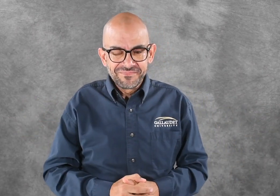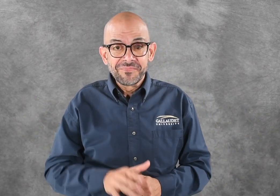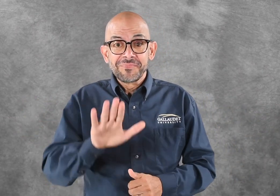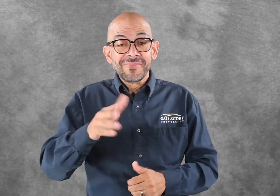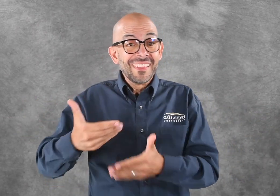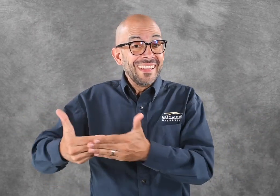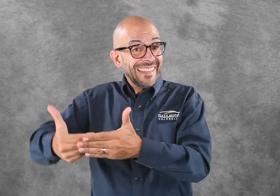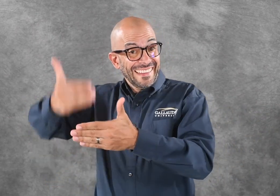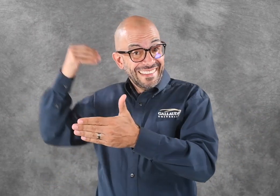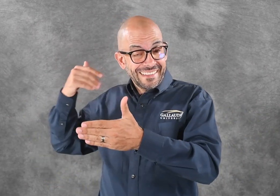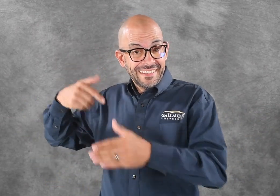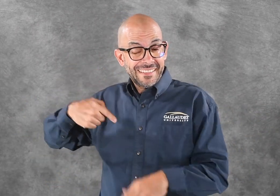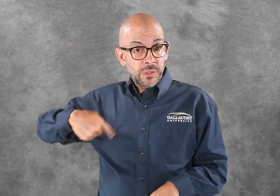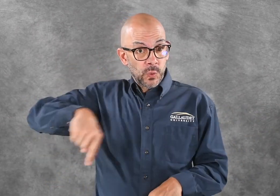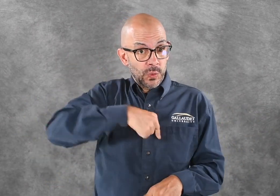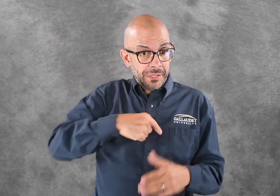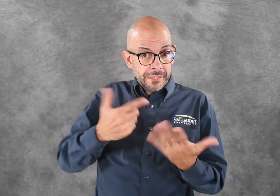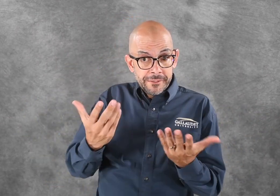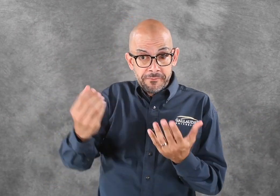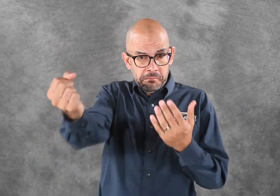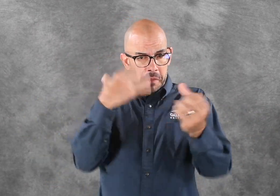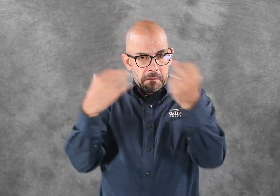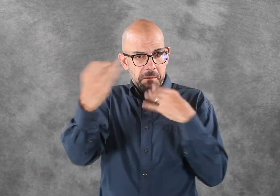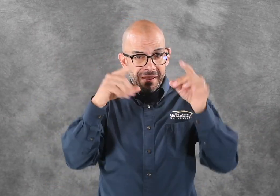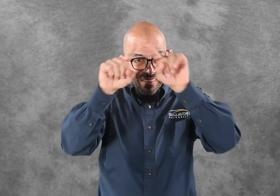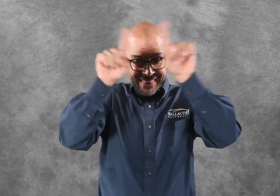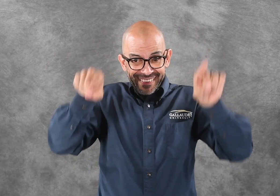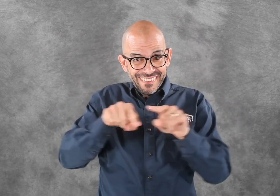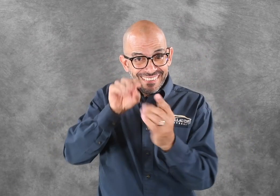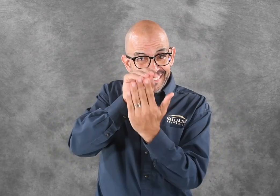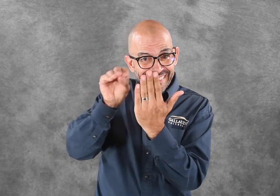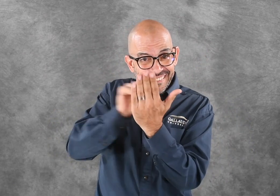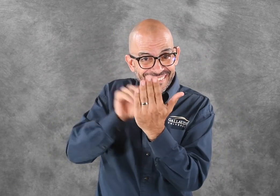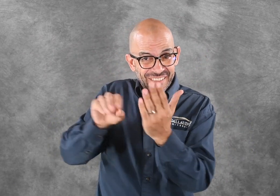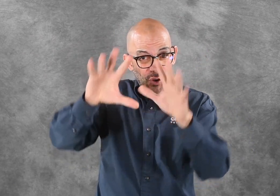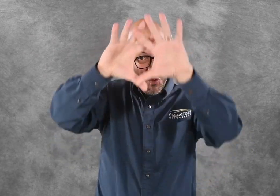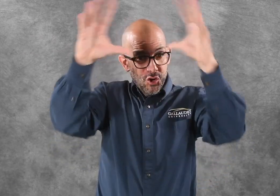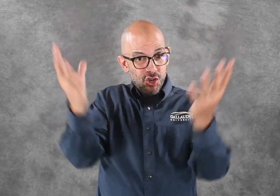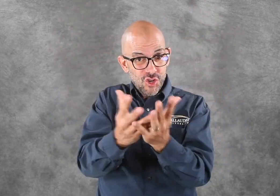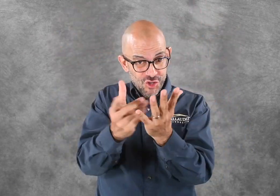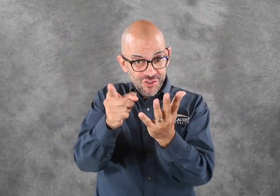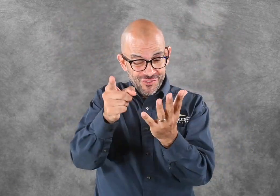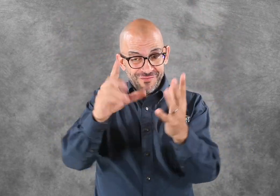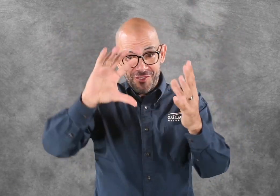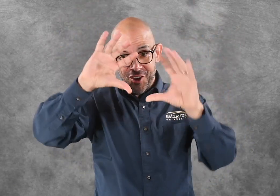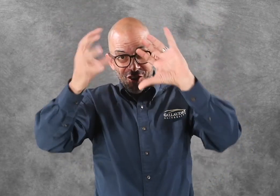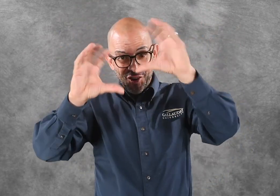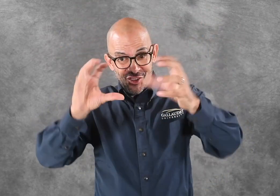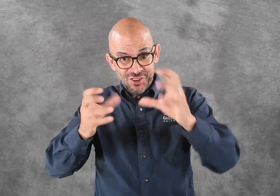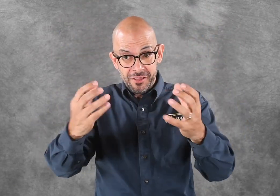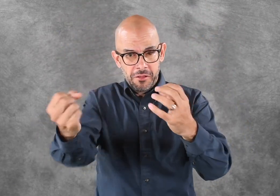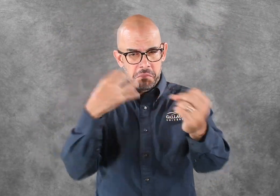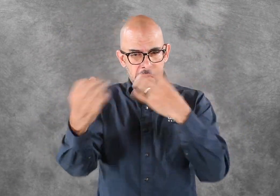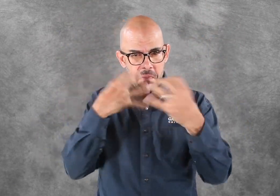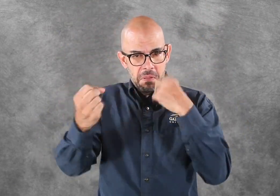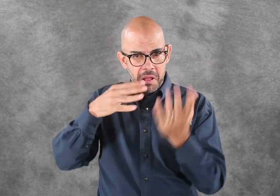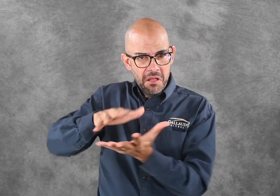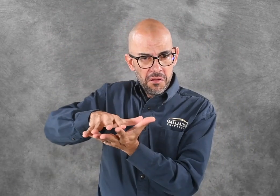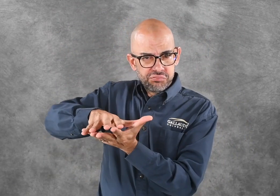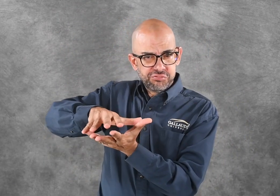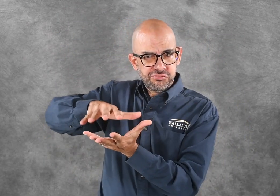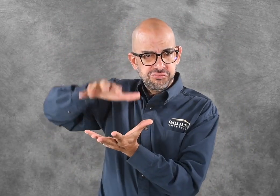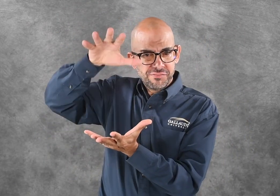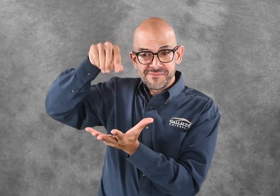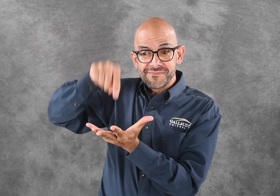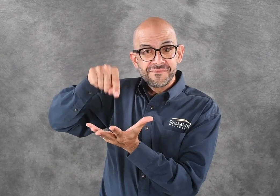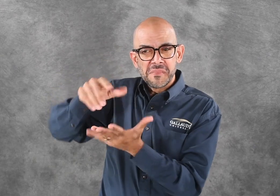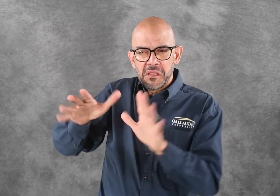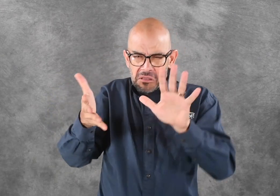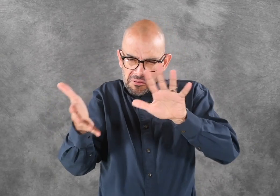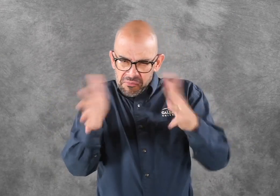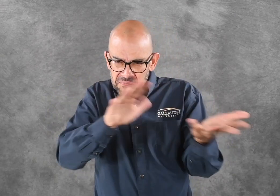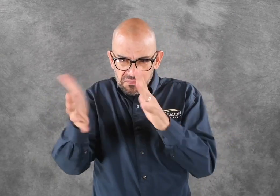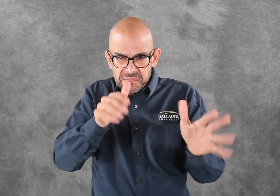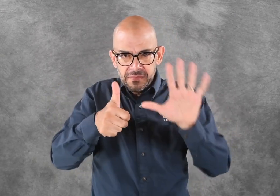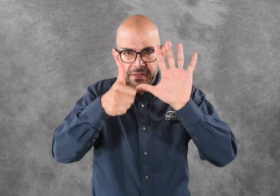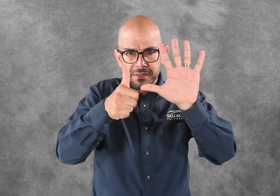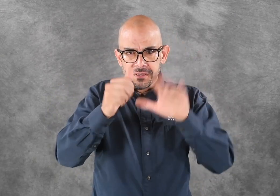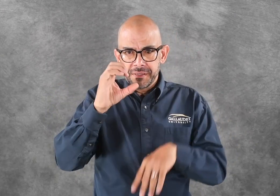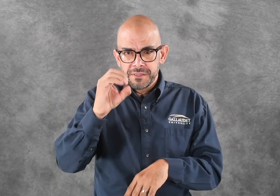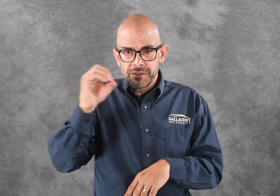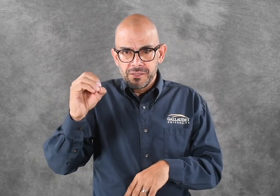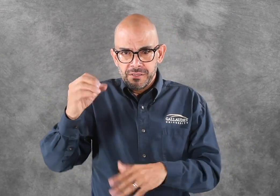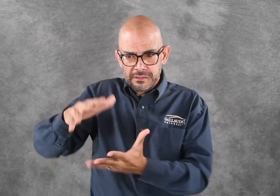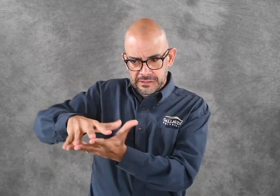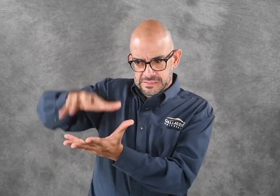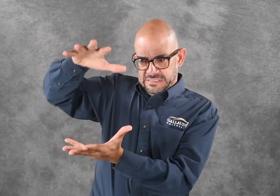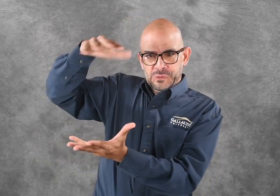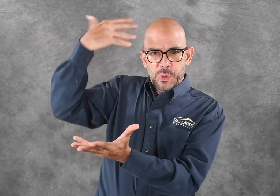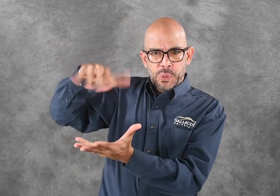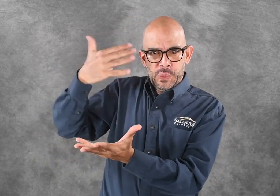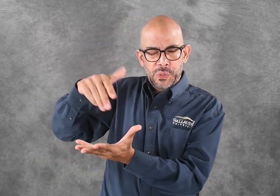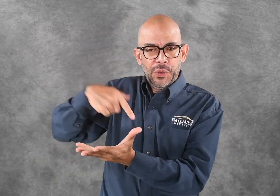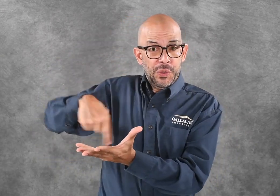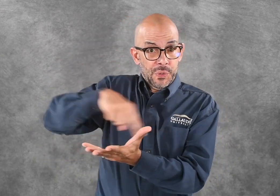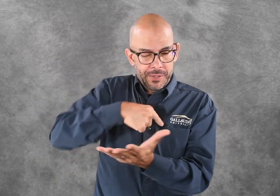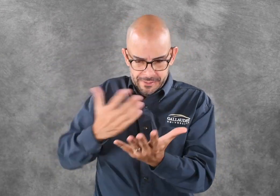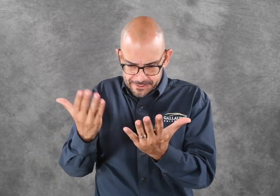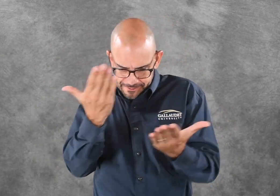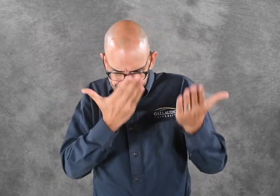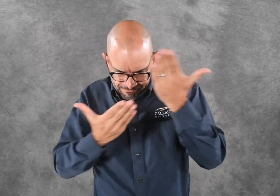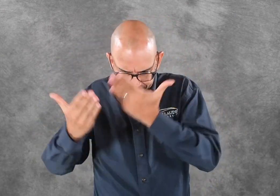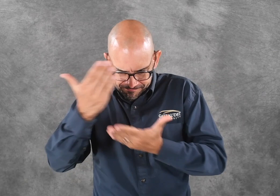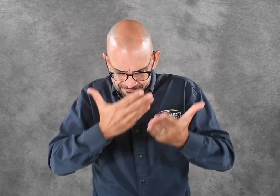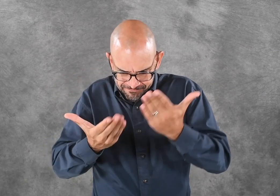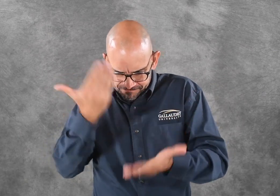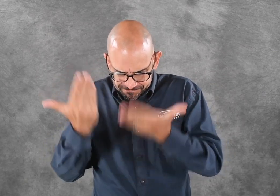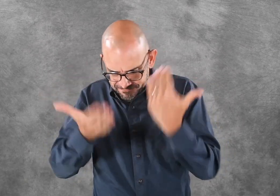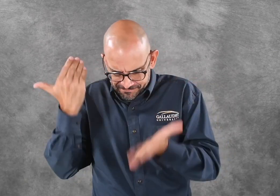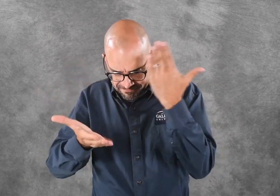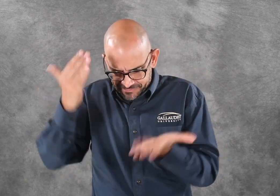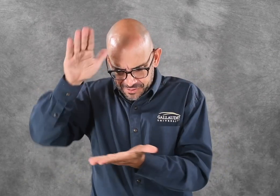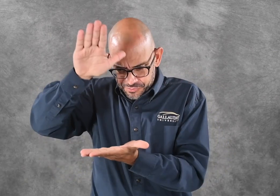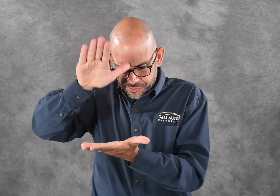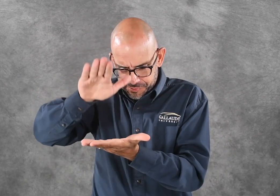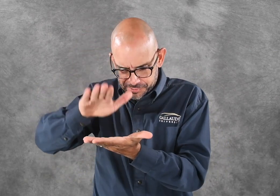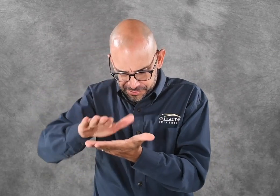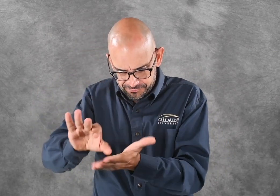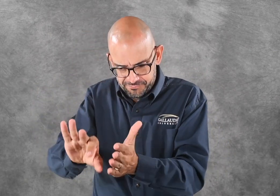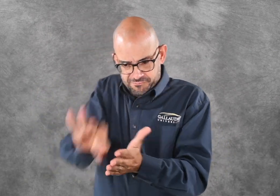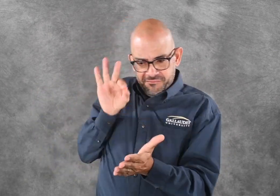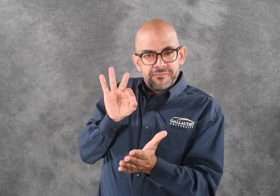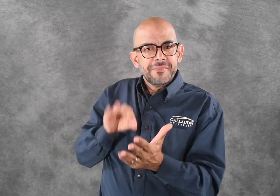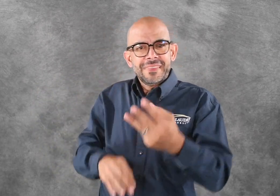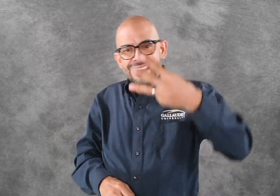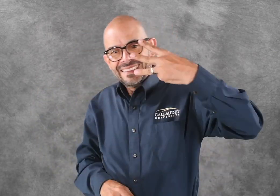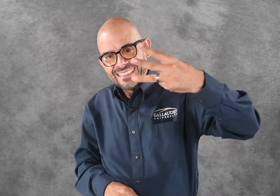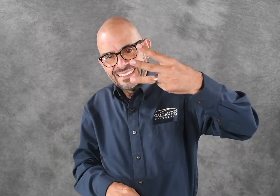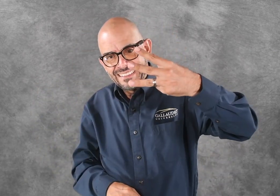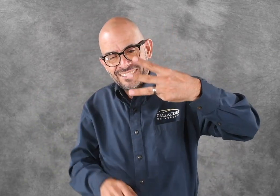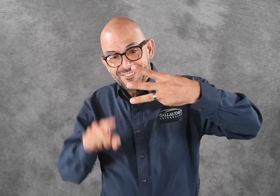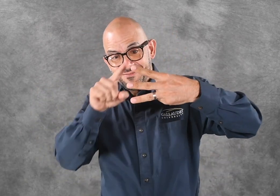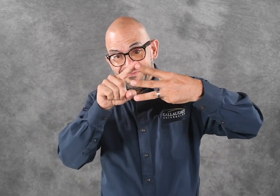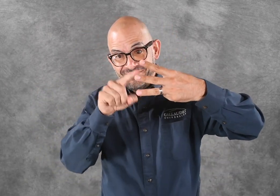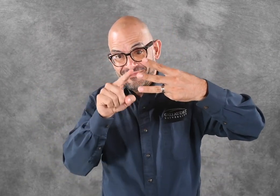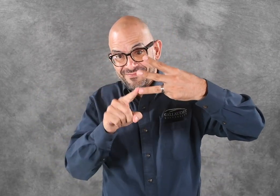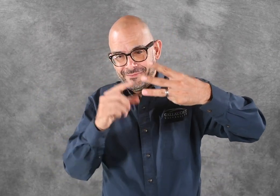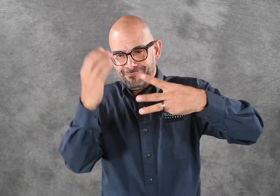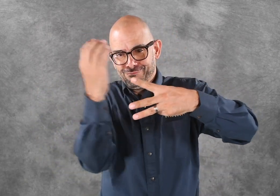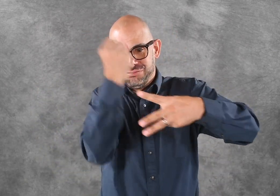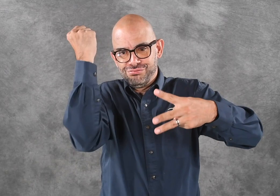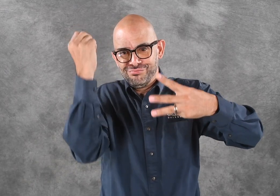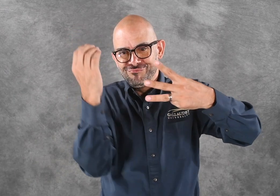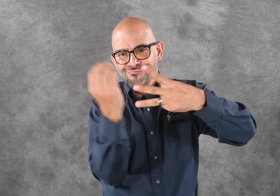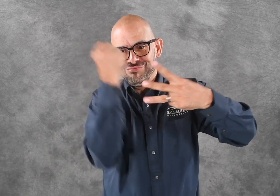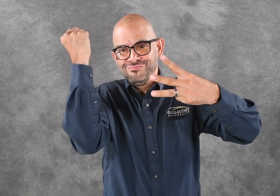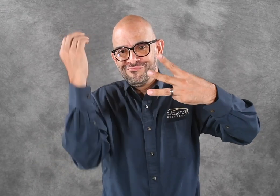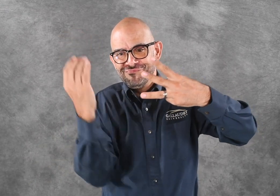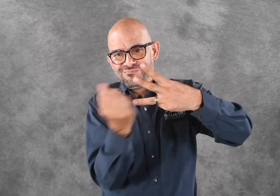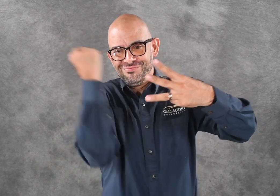Three people are selected from a field of around 600 applications from all over the world for the scholarship.